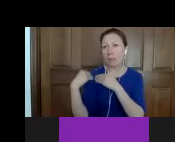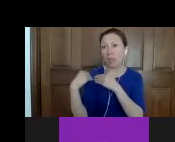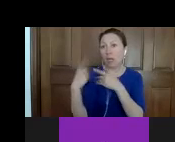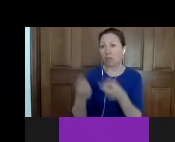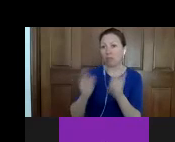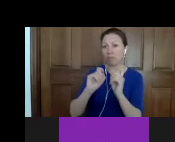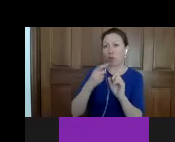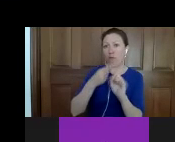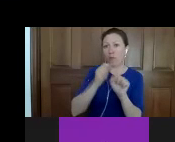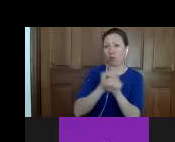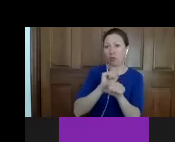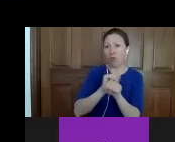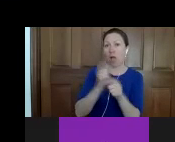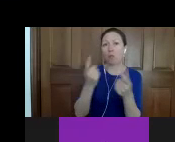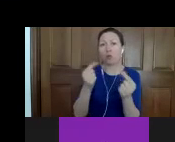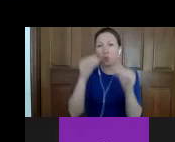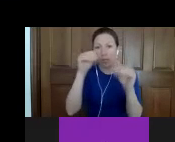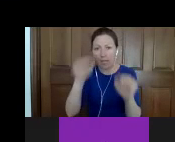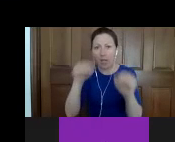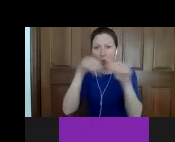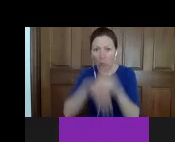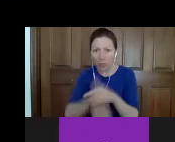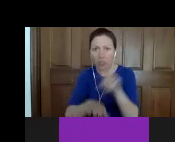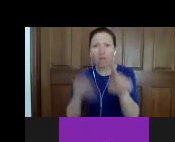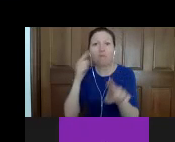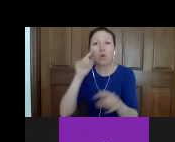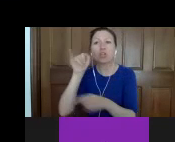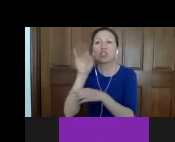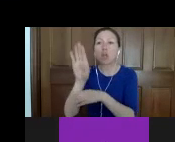job accommodations network, they've got he ares sos for employees, they've got resources